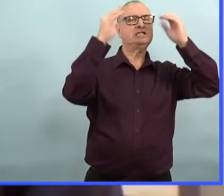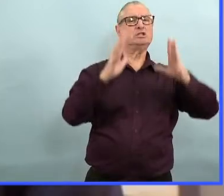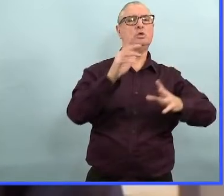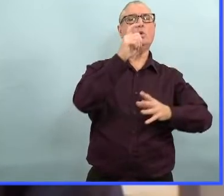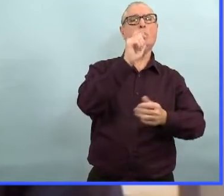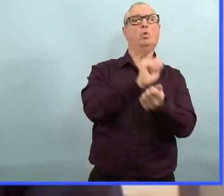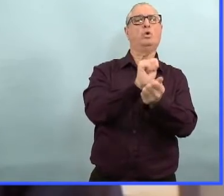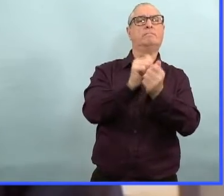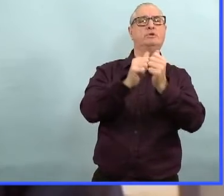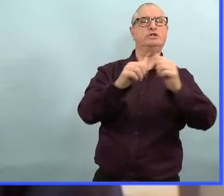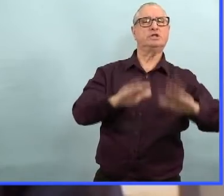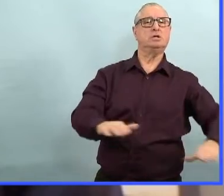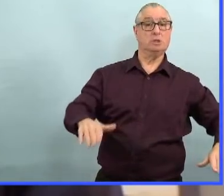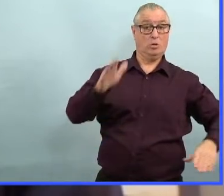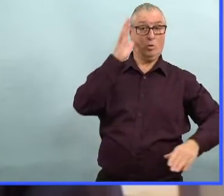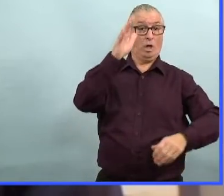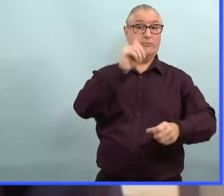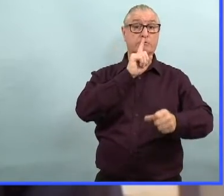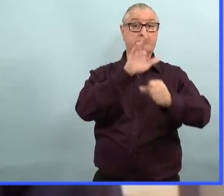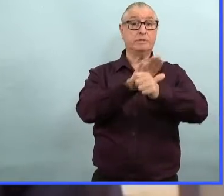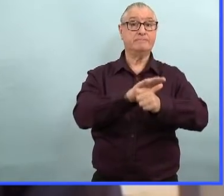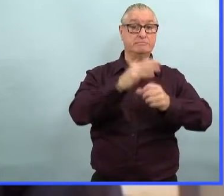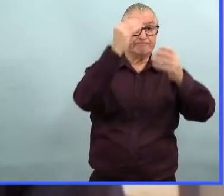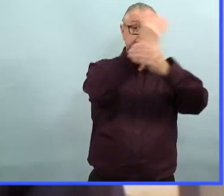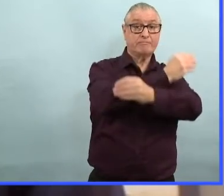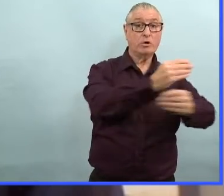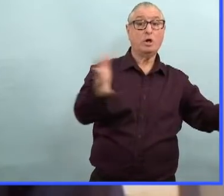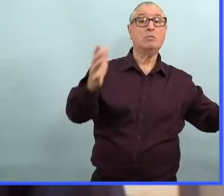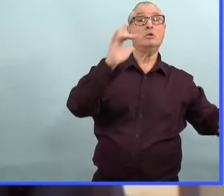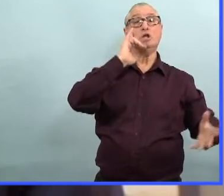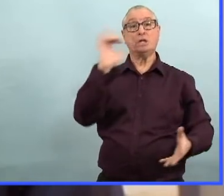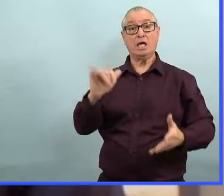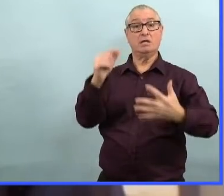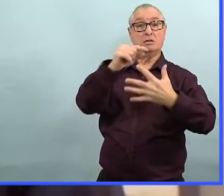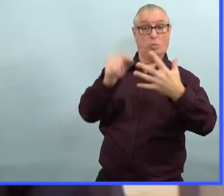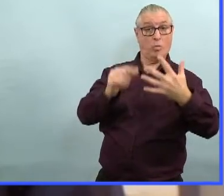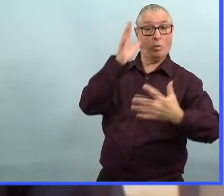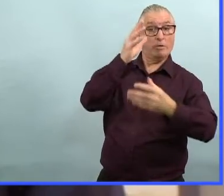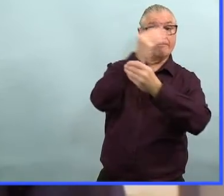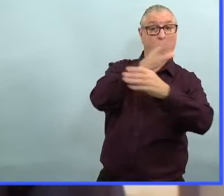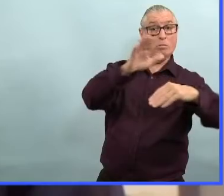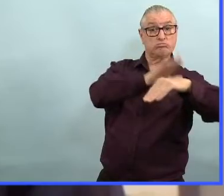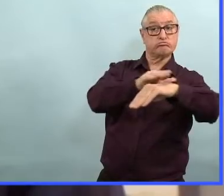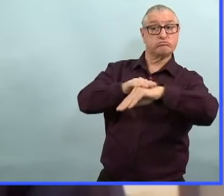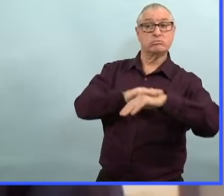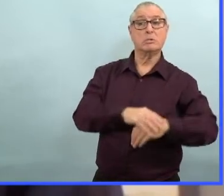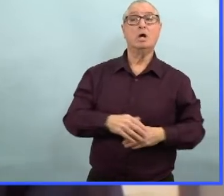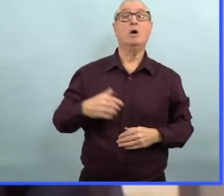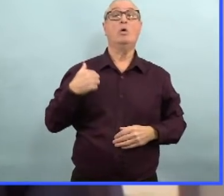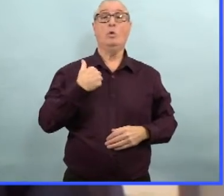myotobins safe and healthy right so we're looking at the situation where we're discussing things